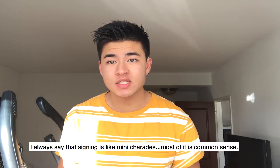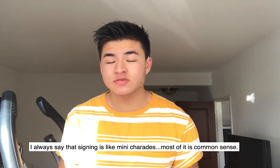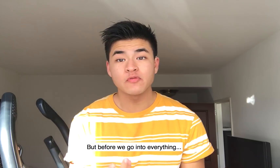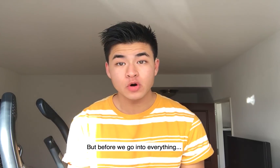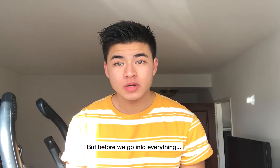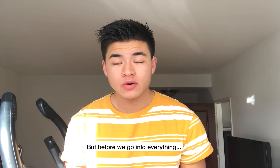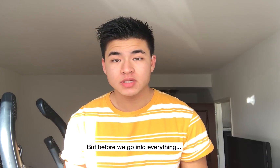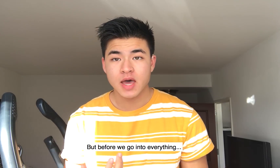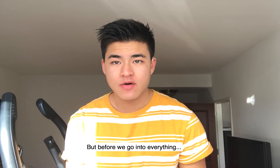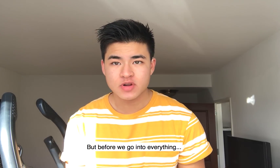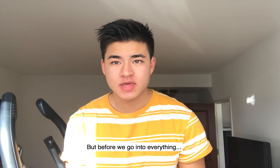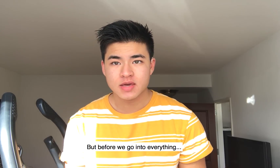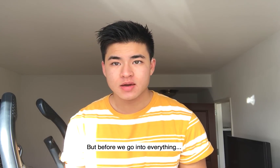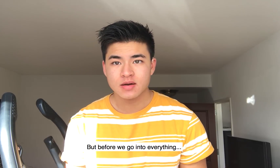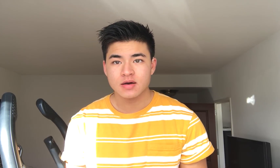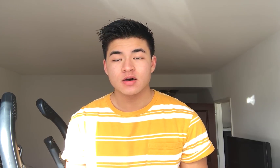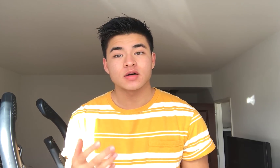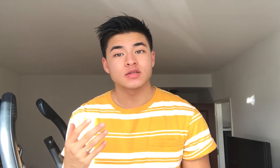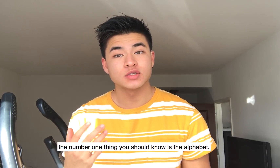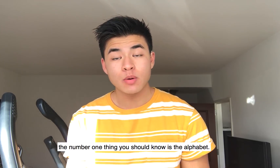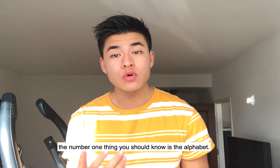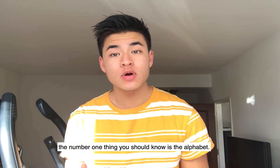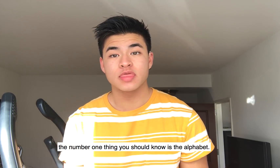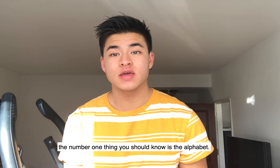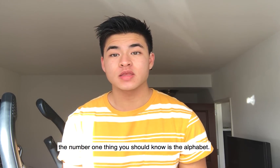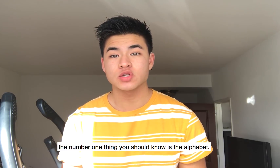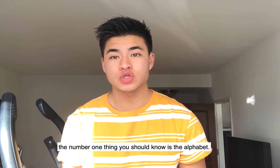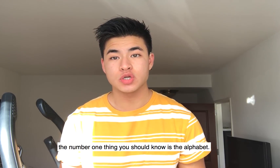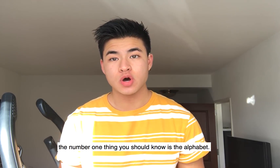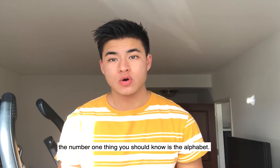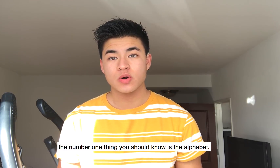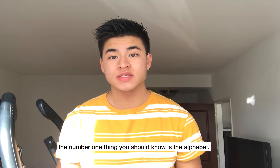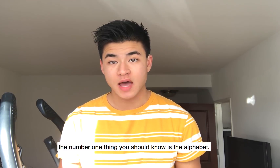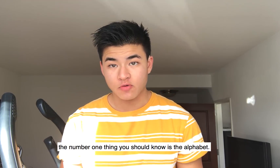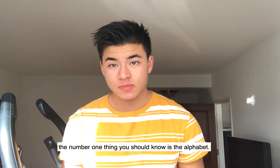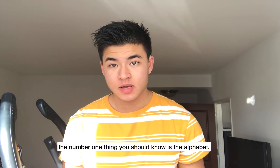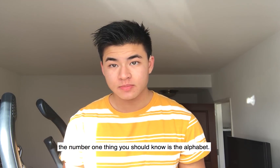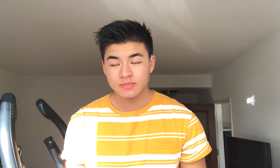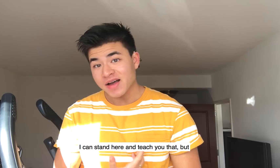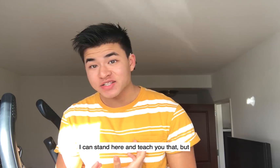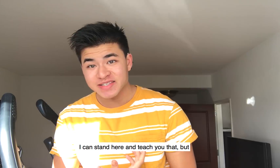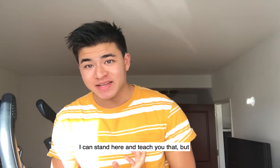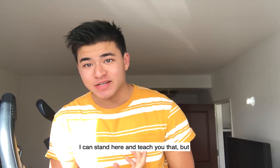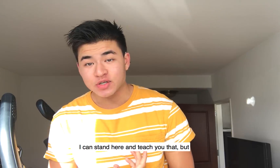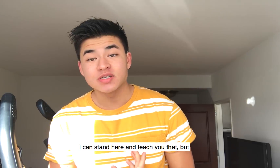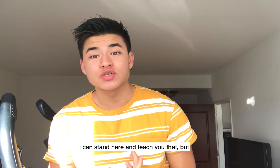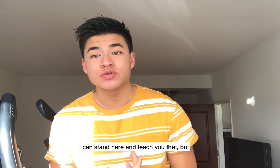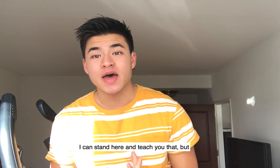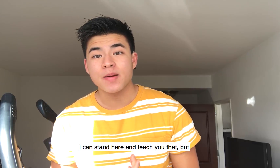But before we go into everything the number one thing that you should know is the alphabet I could stand here and teach you that